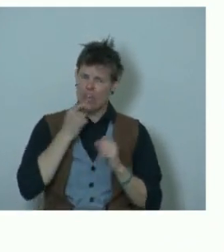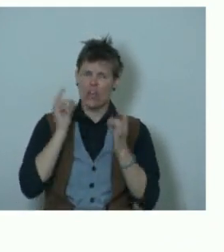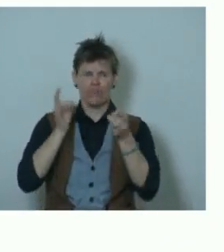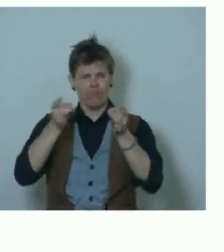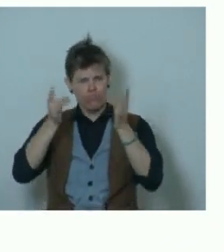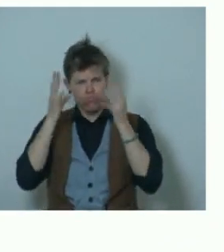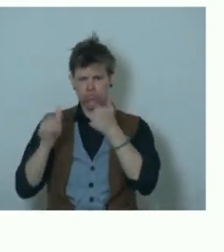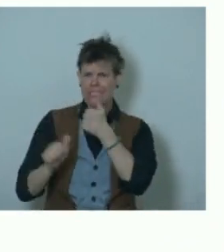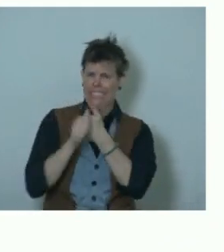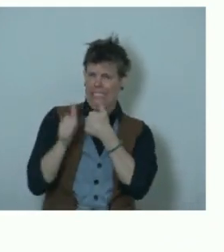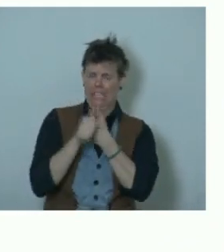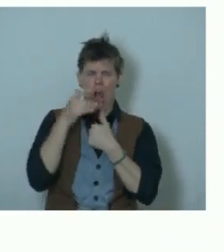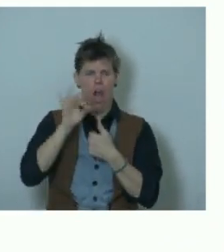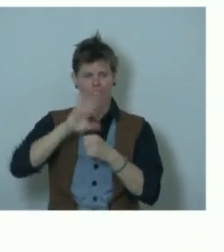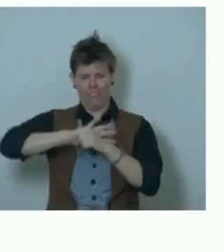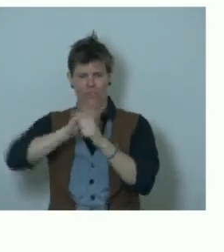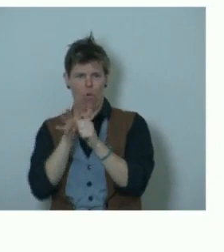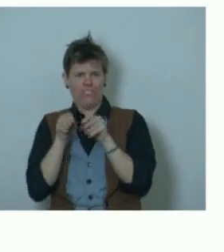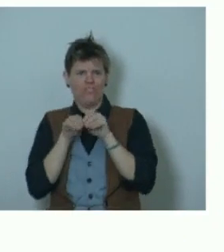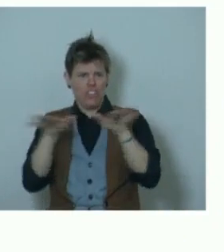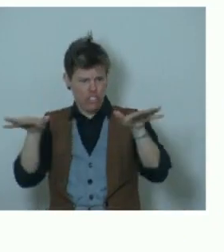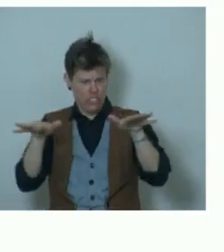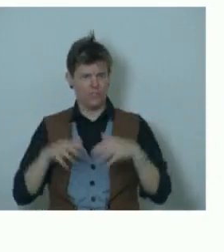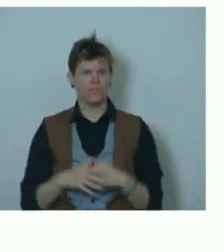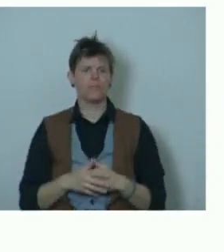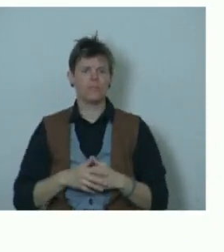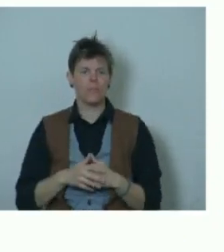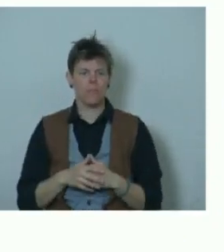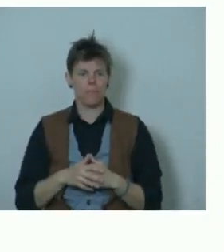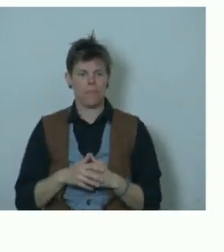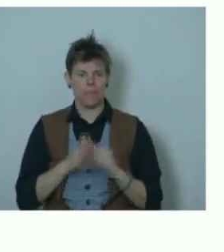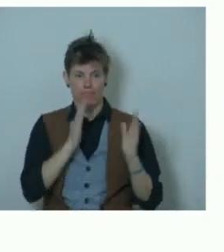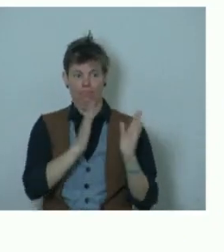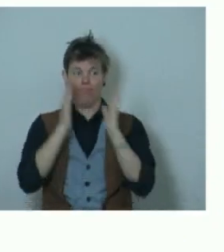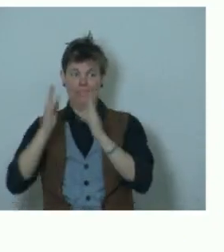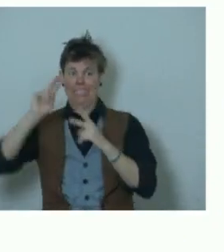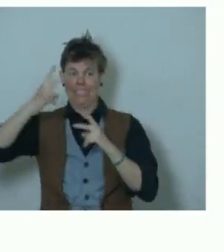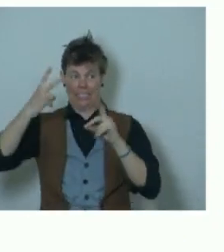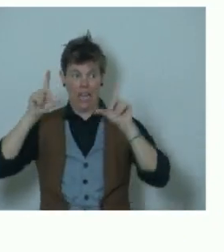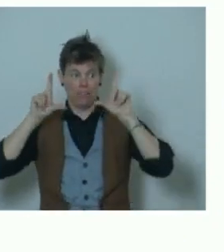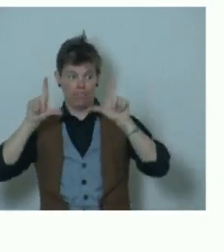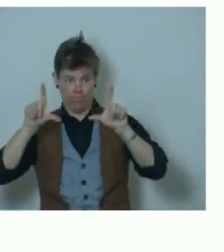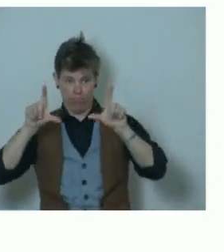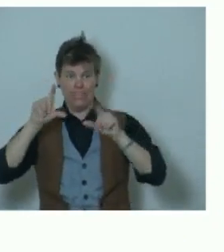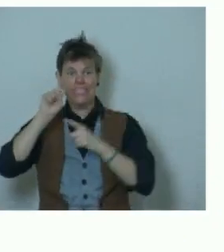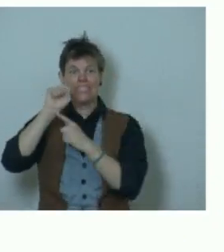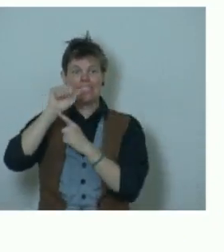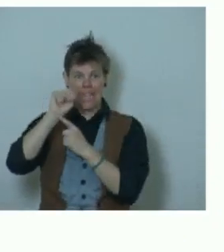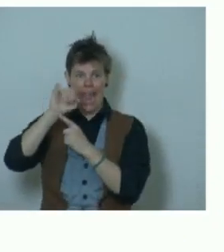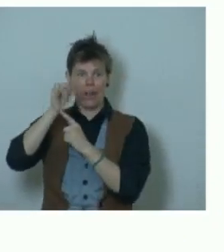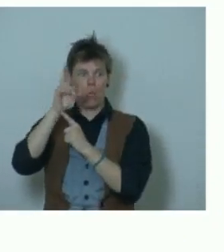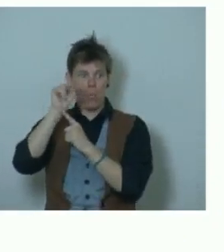HOW TO PERSIST IN SOCIAL DISTANCING AND TAKE REALLY SERIOUSLY THE THREAT OF SPREADING THE VIRUS.